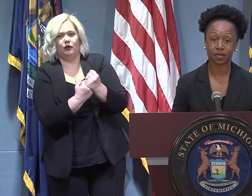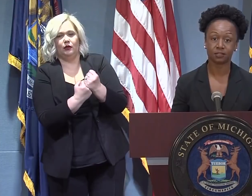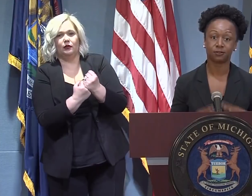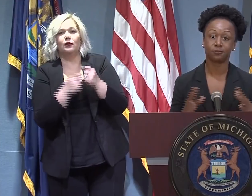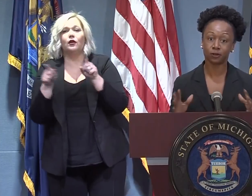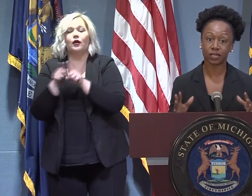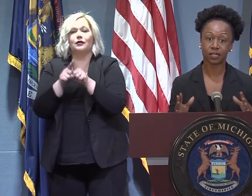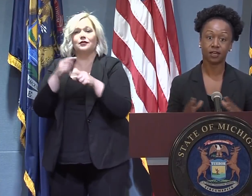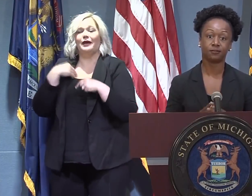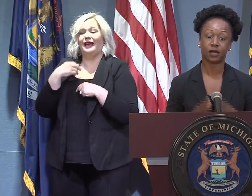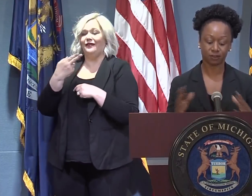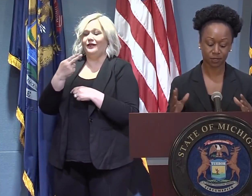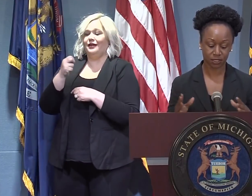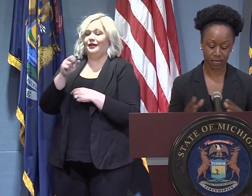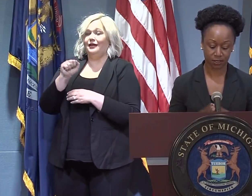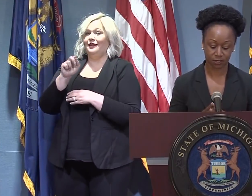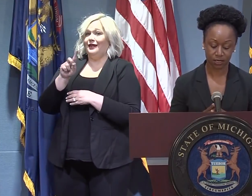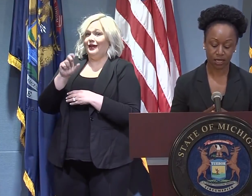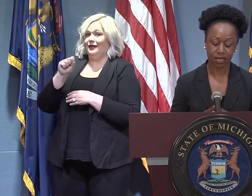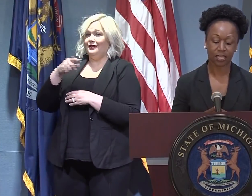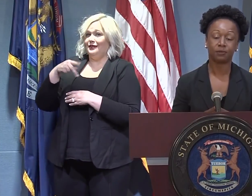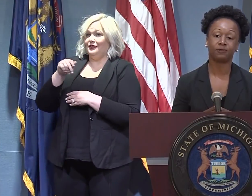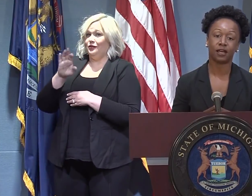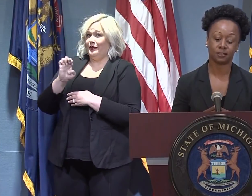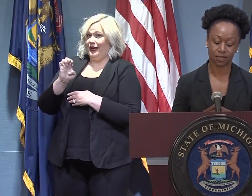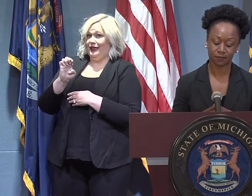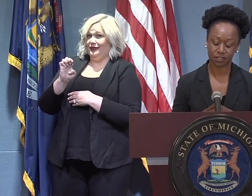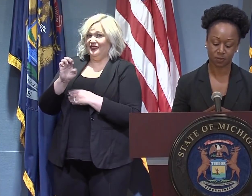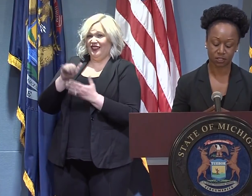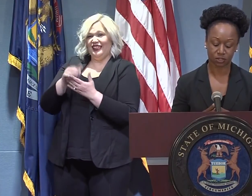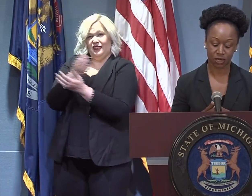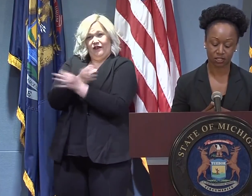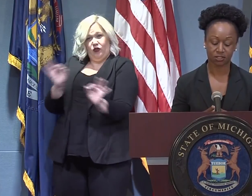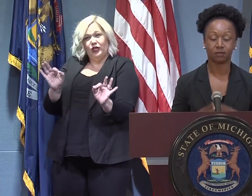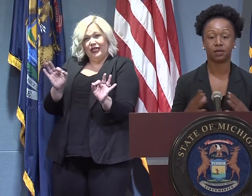PROVIDE RESOURCES FOR THOSE NEEDING HELP MANAGING THEIR MENTAL ILLNESS.